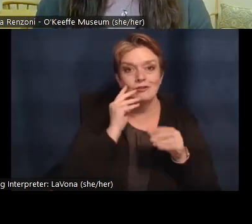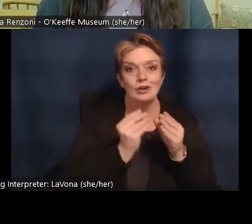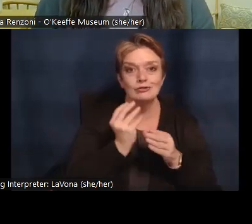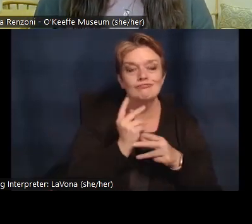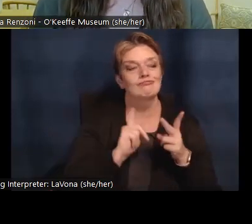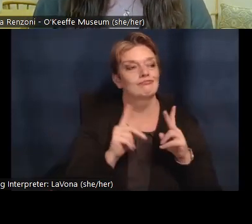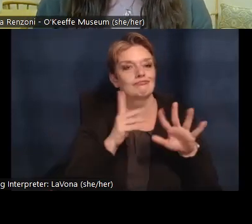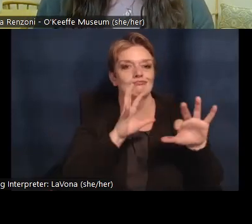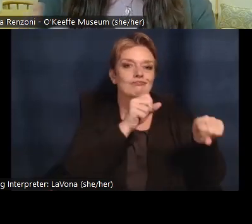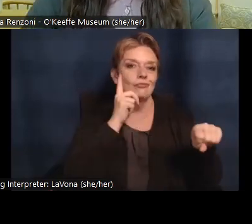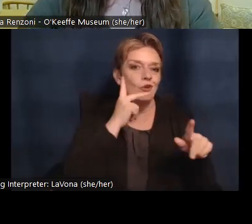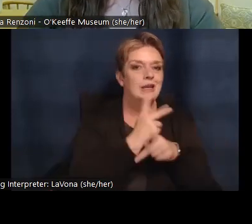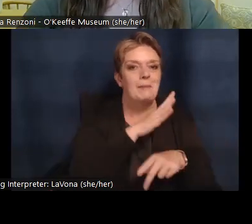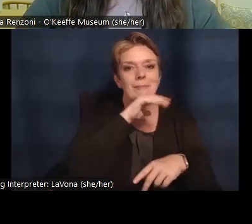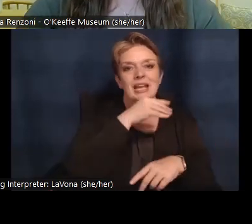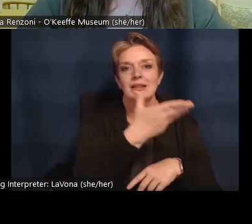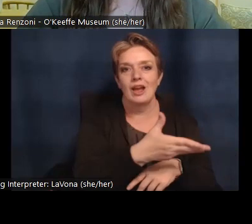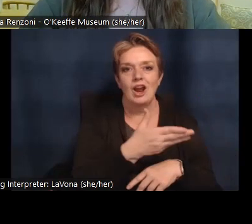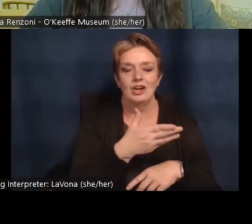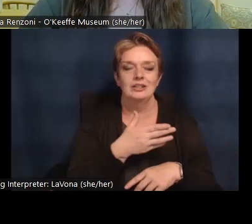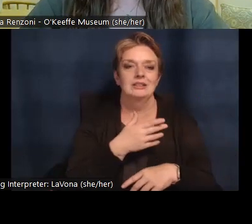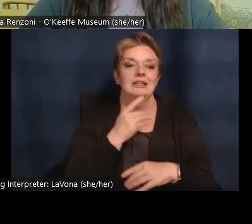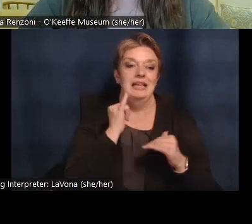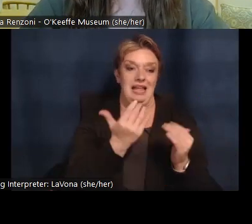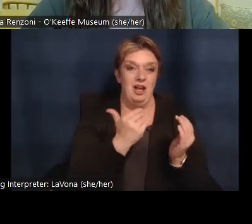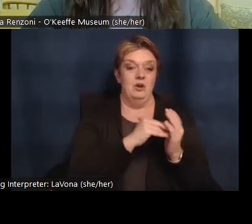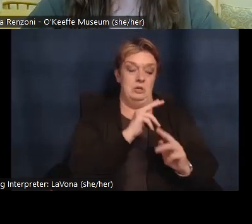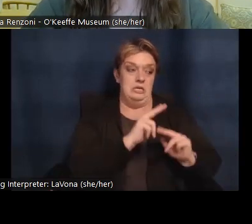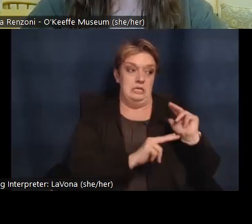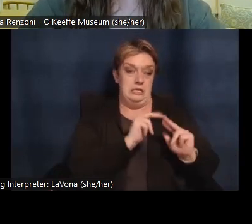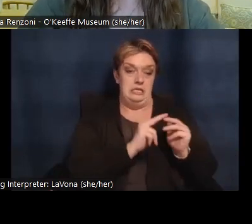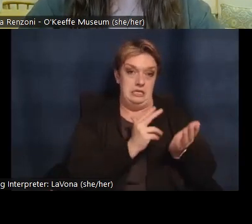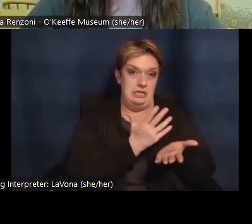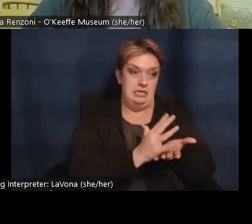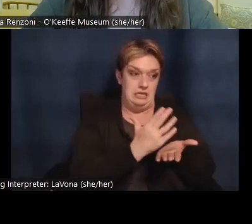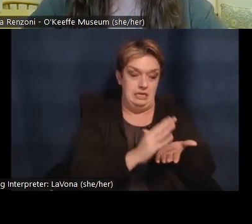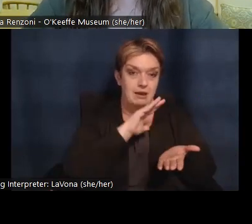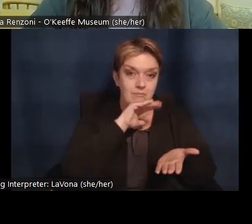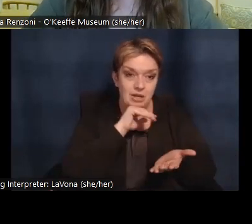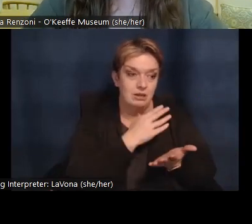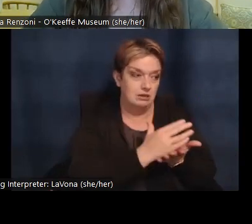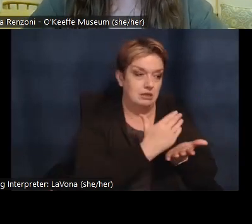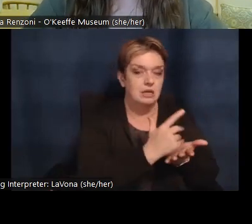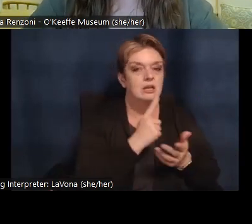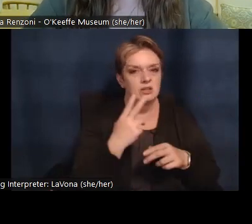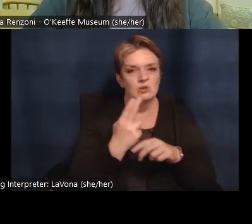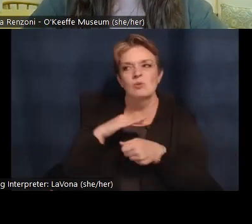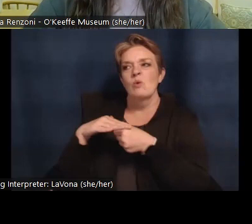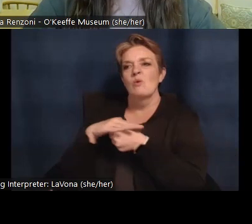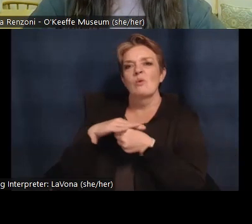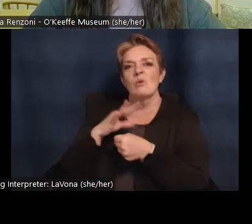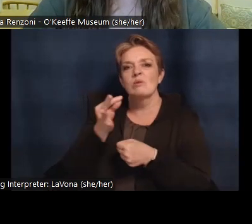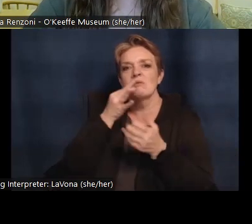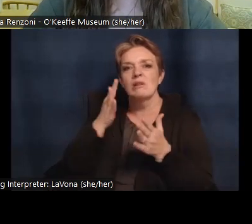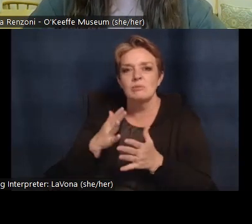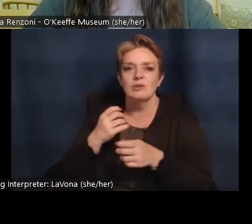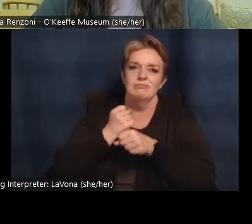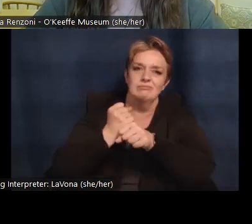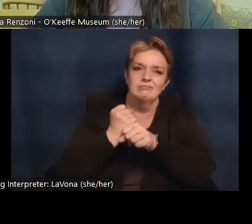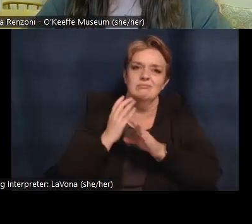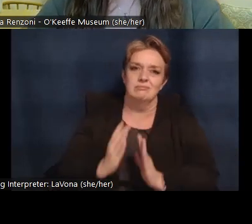So with the reconstruction of the house, Maria Chabot relied heavily on local experts, artisans and craftspeople.